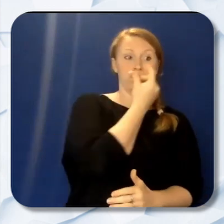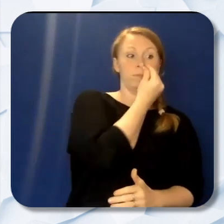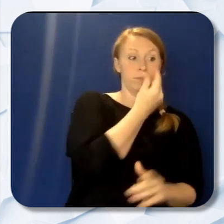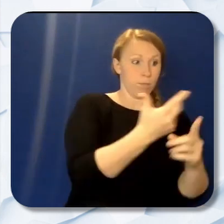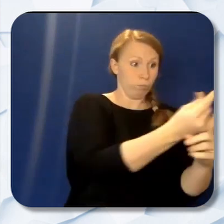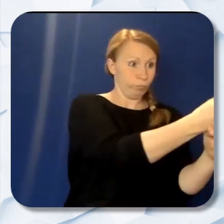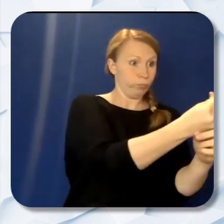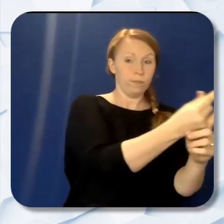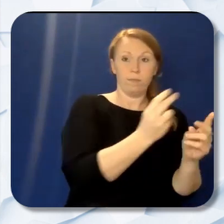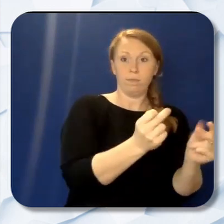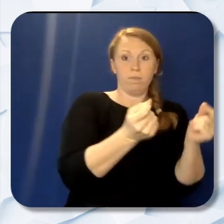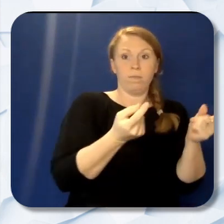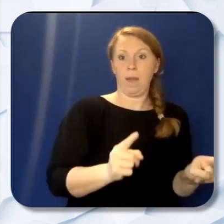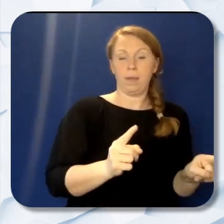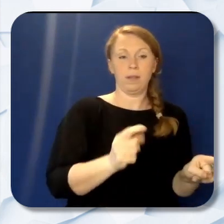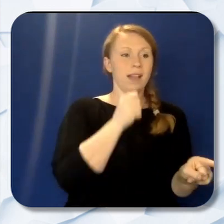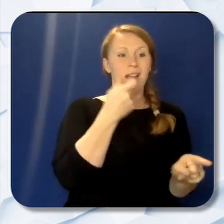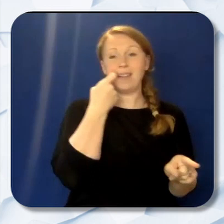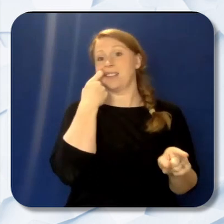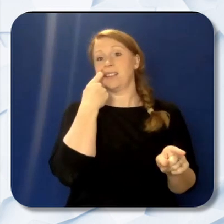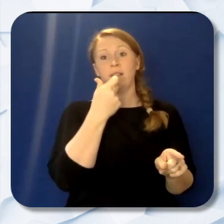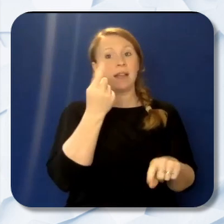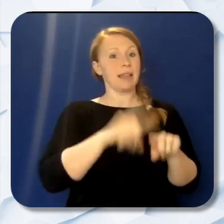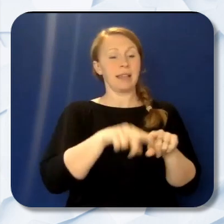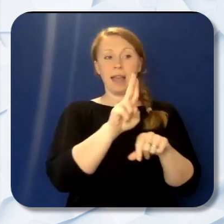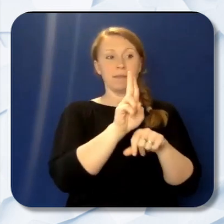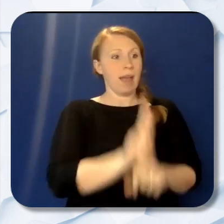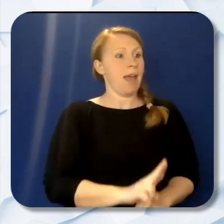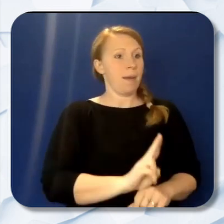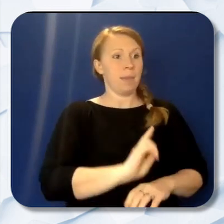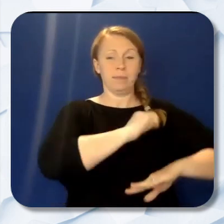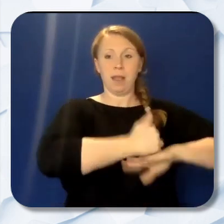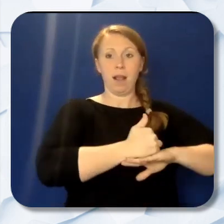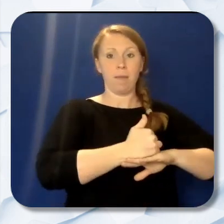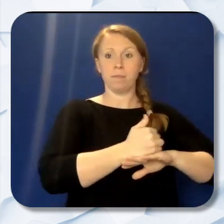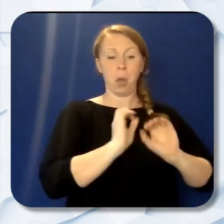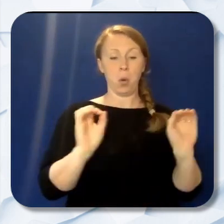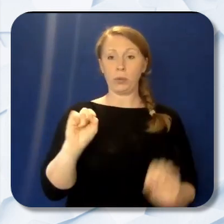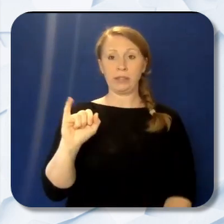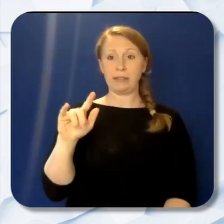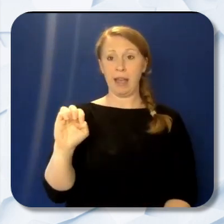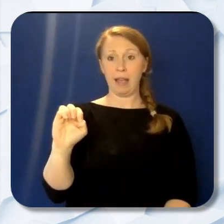It's non-addictive. Its non-habit forming it has no side effects. Um, if there are no opioids in your system,